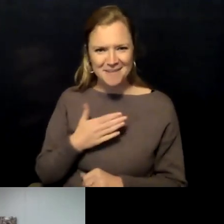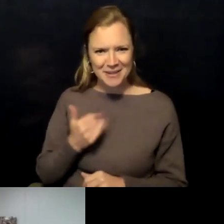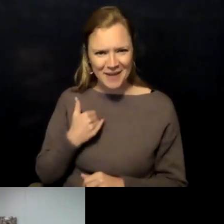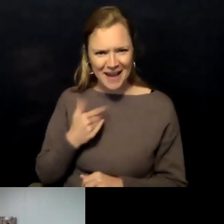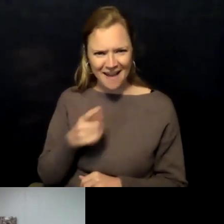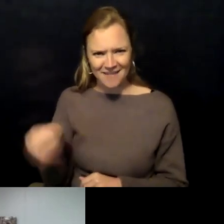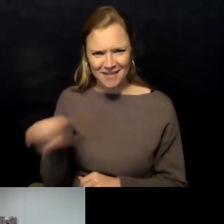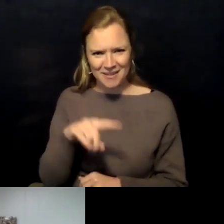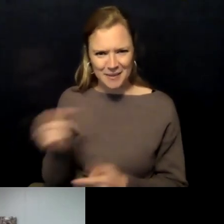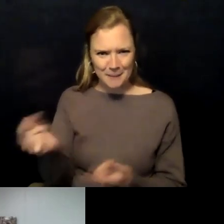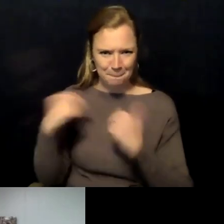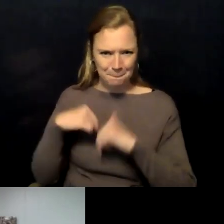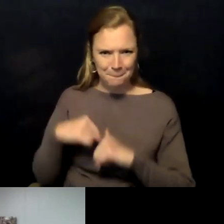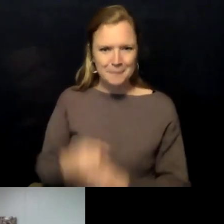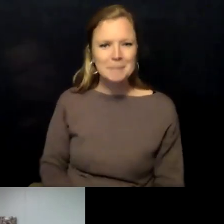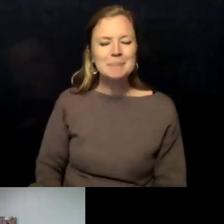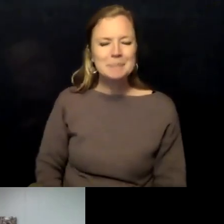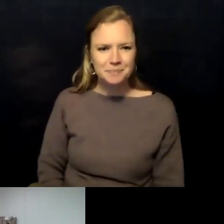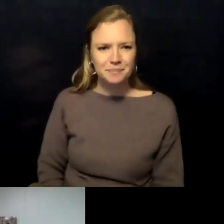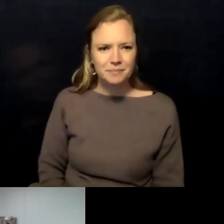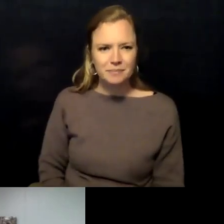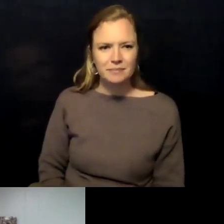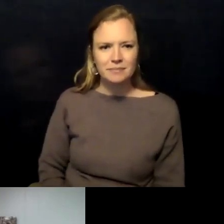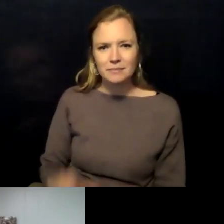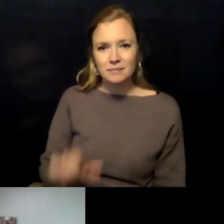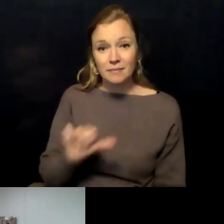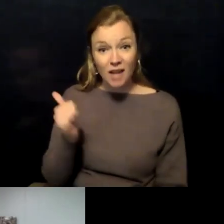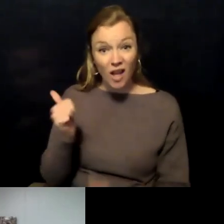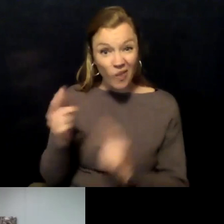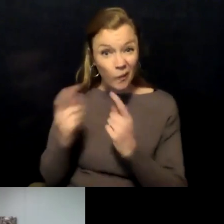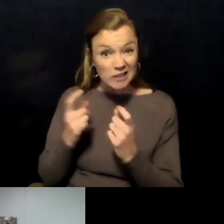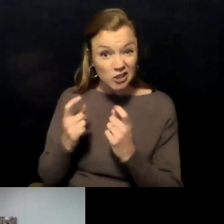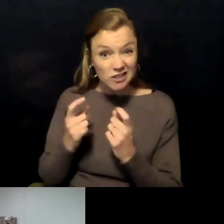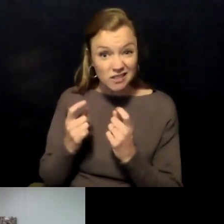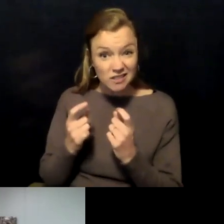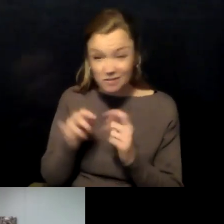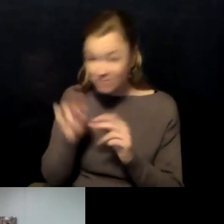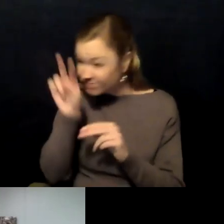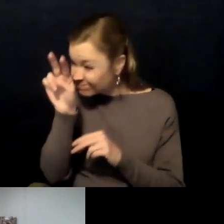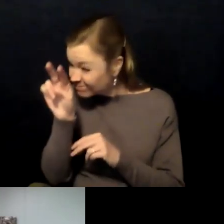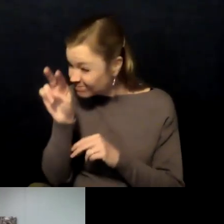there are any other questions coming